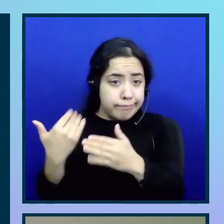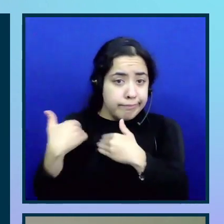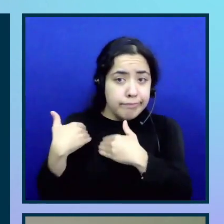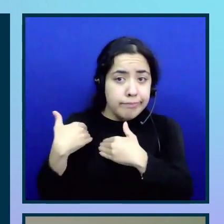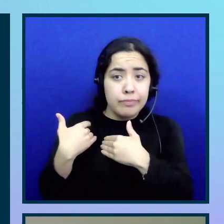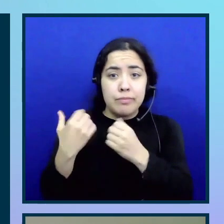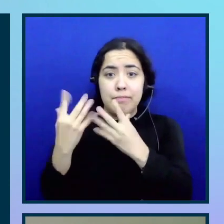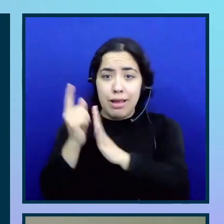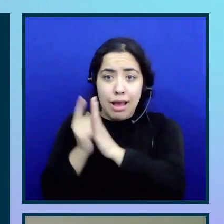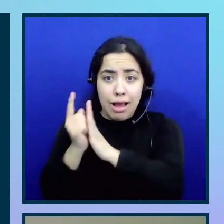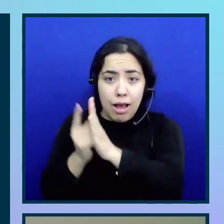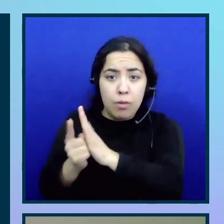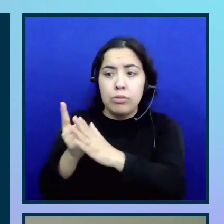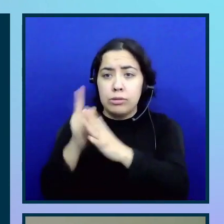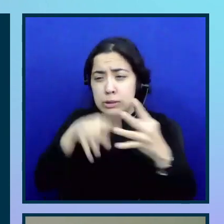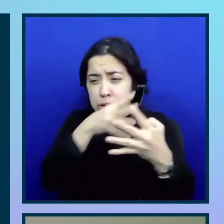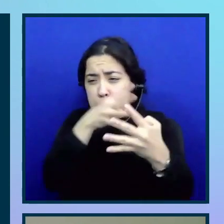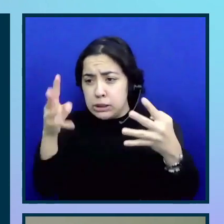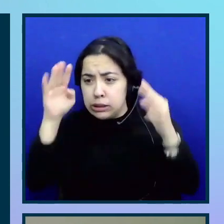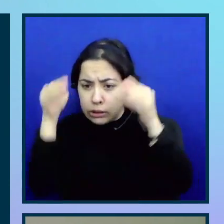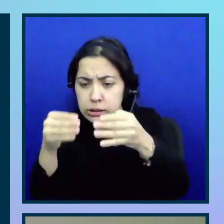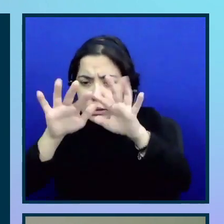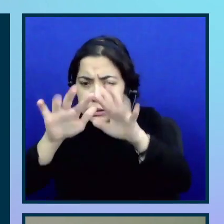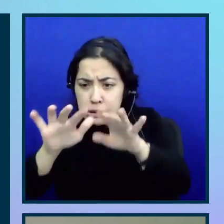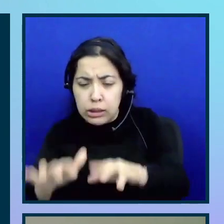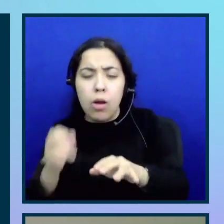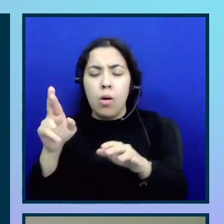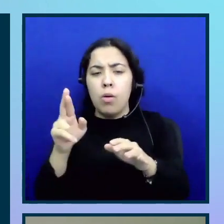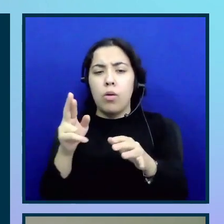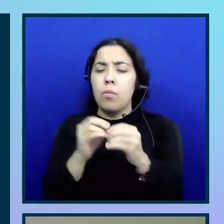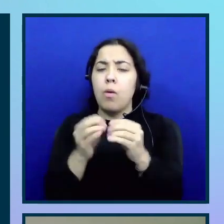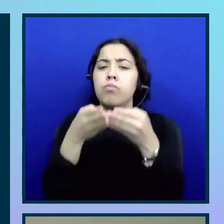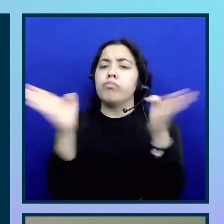in a spreadsheet or is it something more generic that lots of people use?